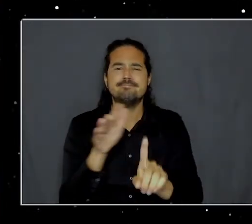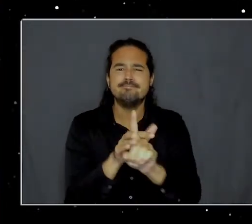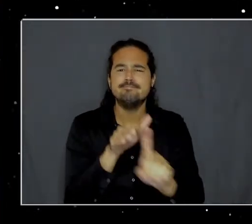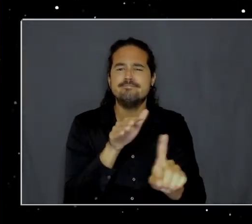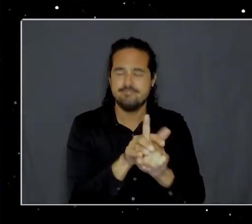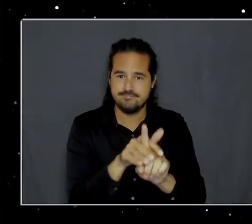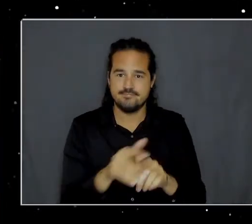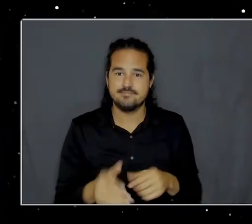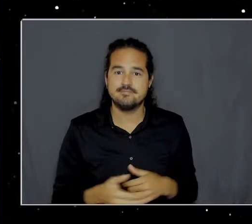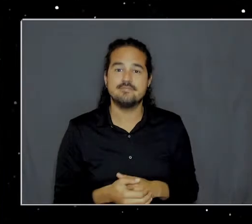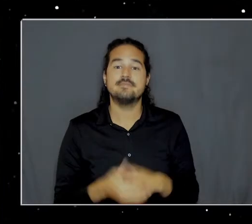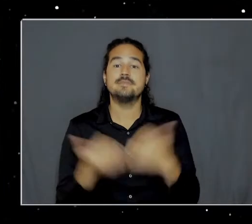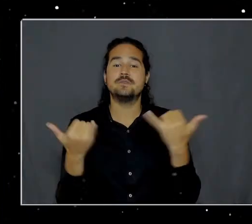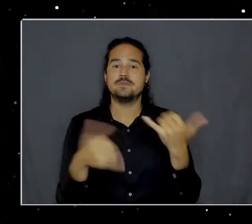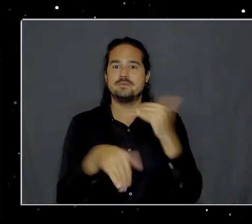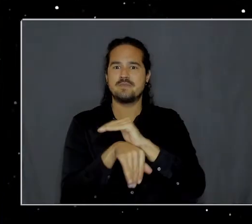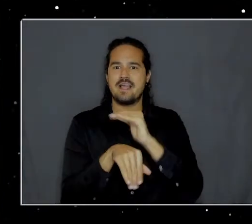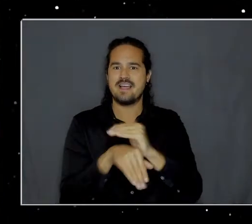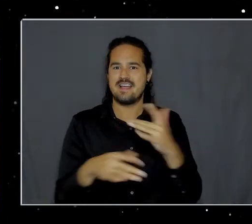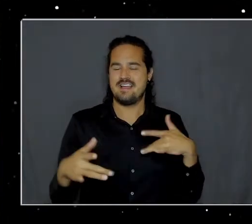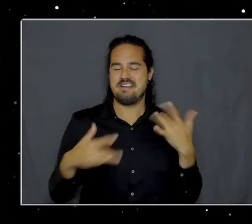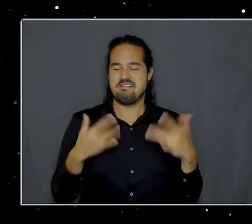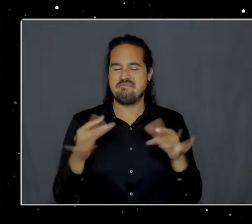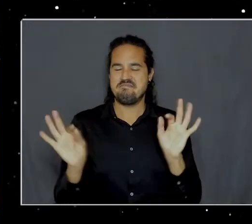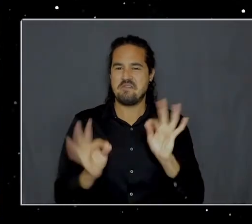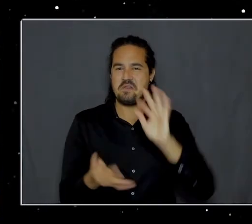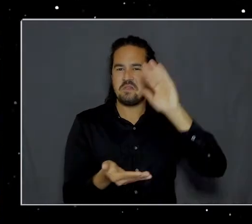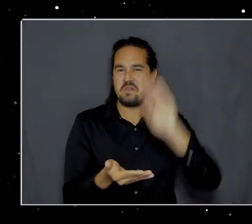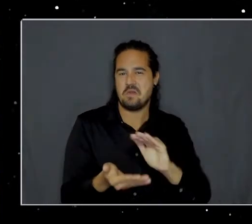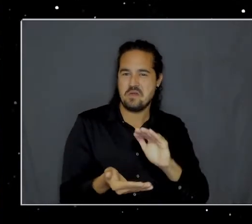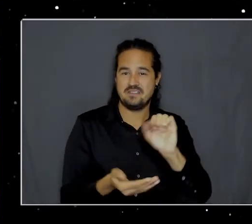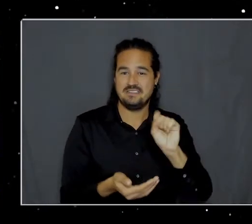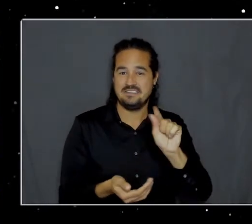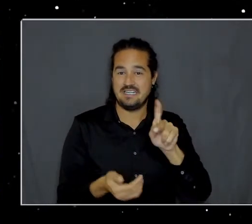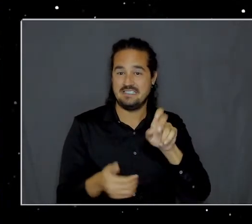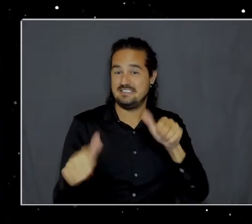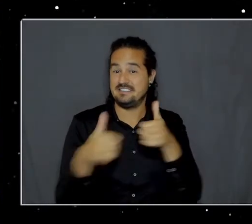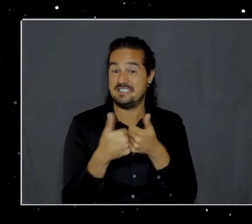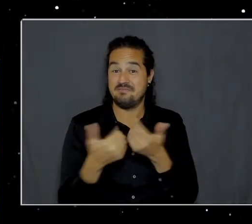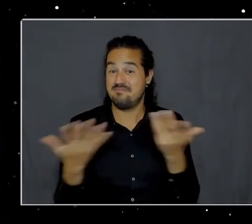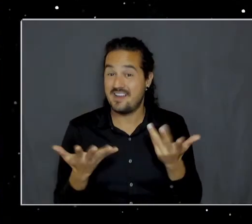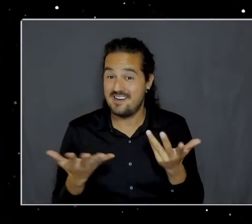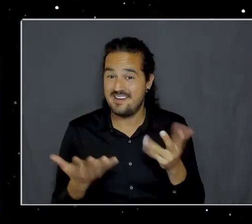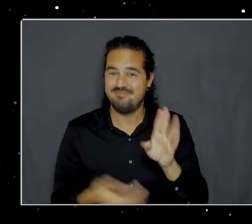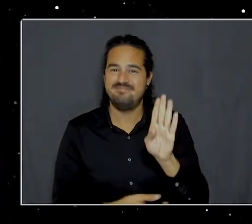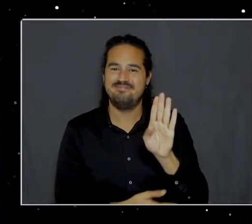SO WE ALSO HAVE KIND OF A LOW STAKES BATTLE FOR YOU, OTHERWISE KNOWN AS BINGO. SO IF YOU DON'T HAVE A BINGO